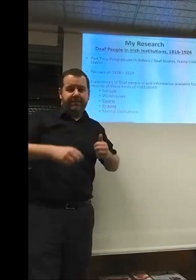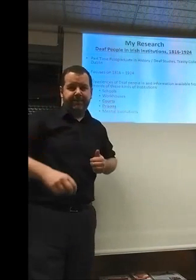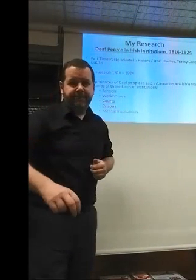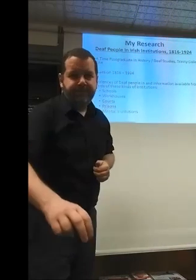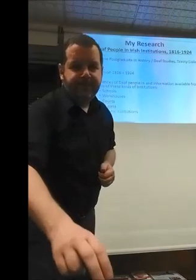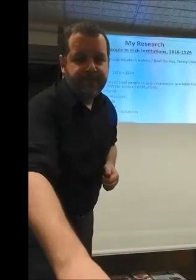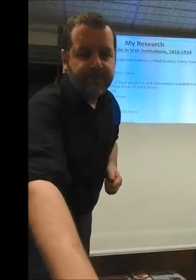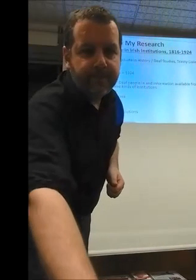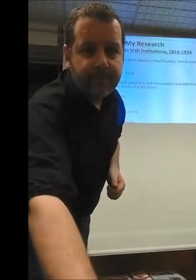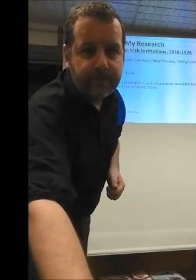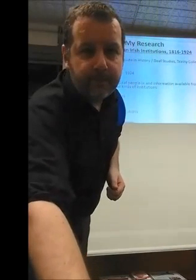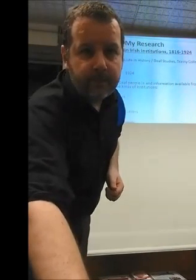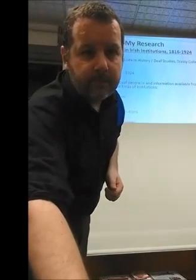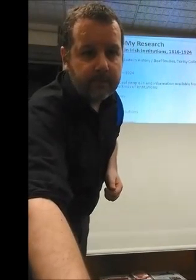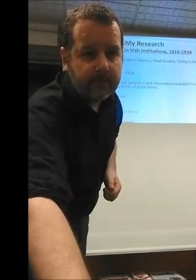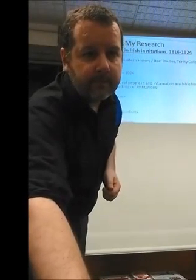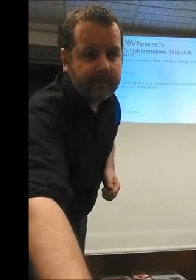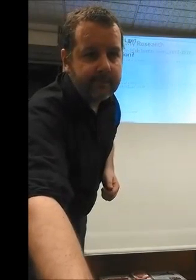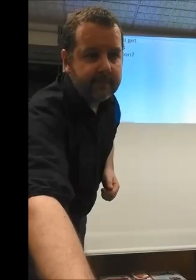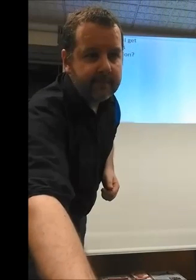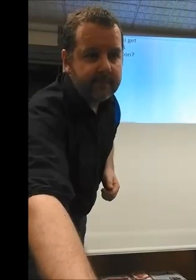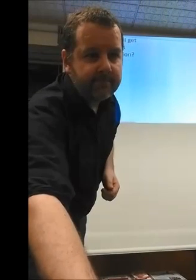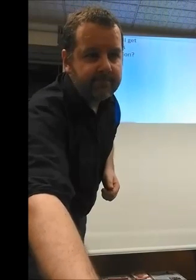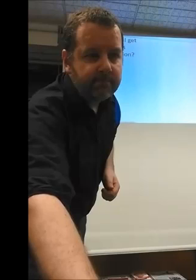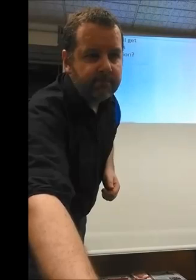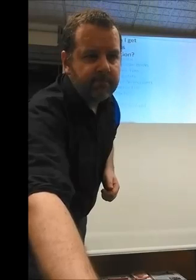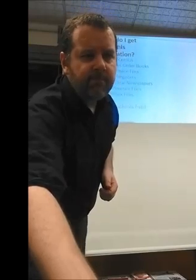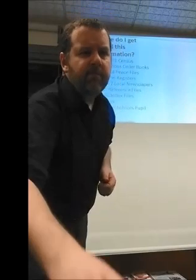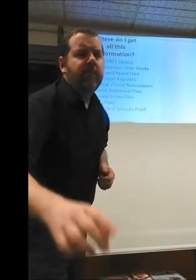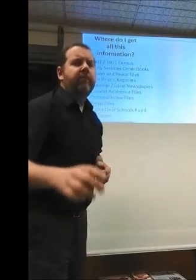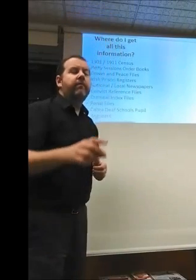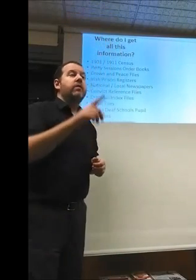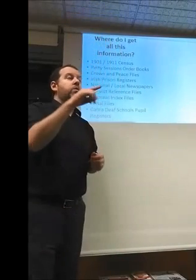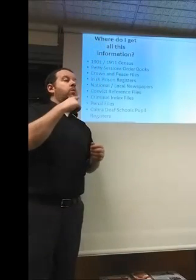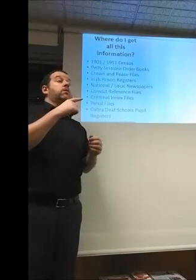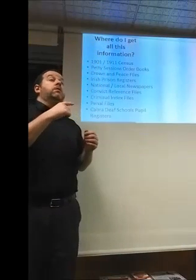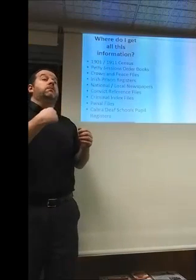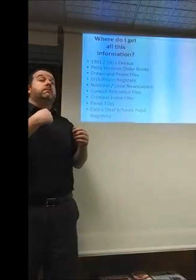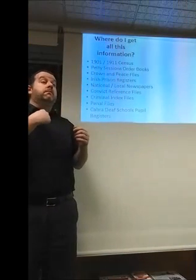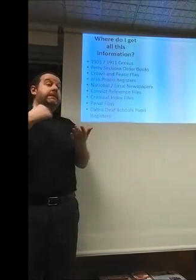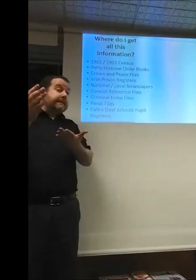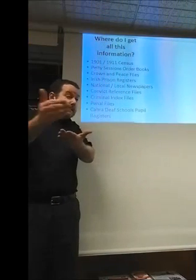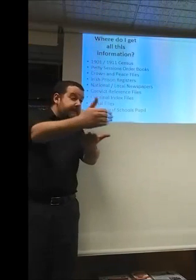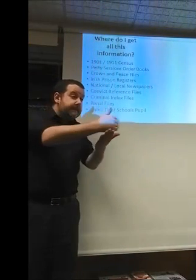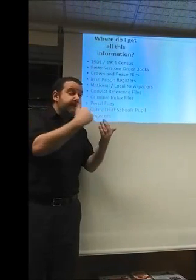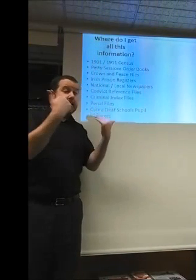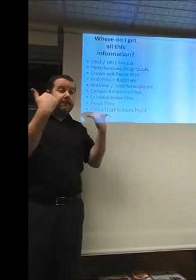This is what I’ve sort of talked about already.